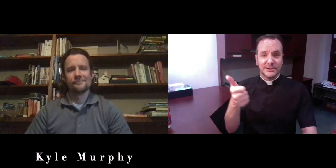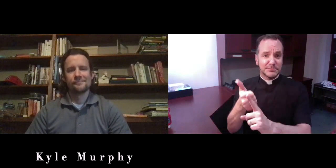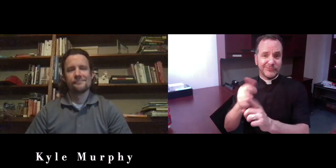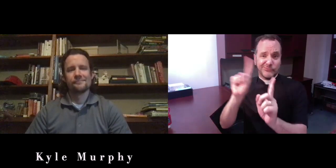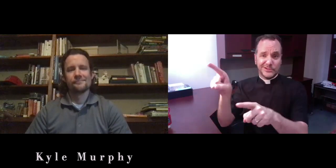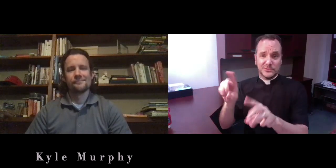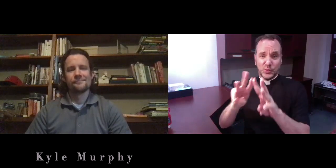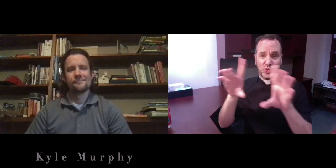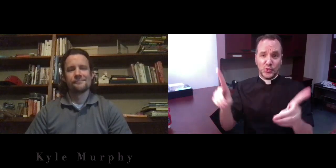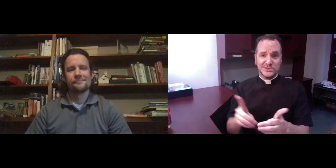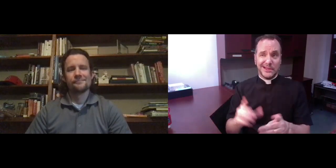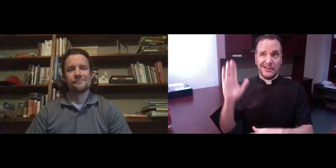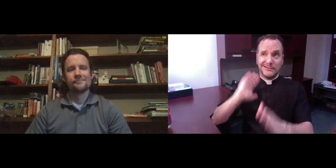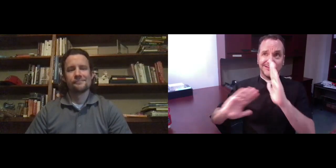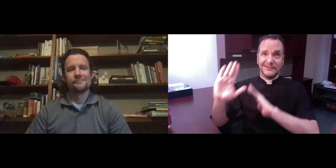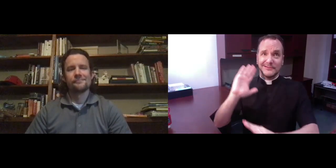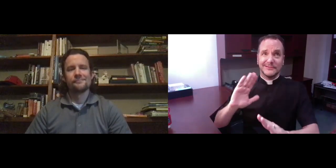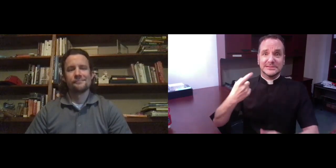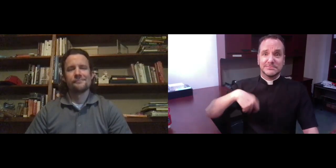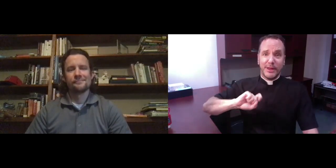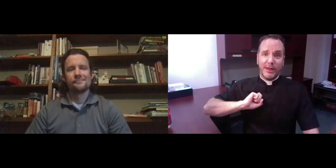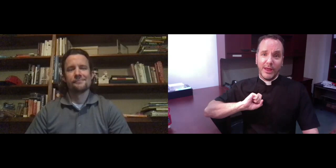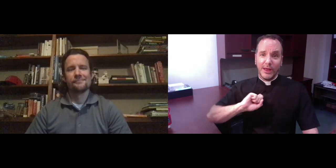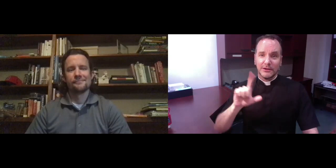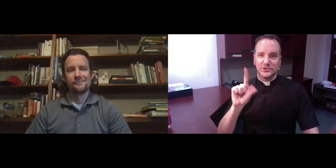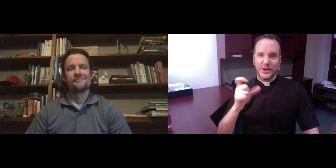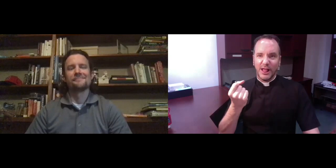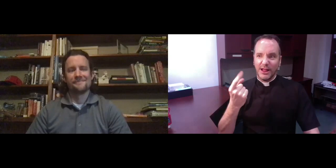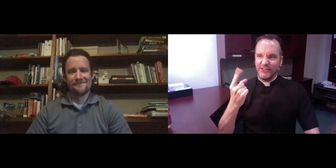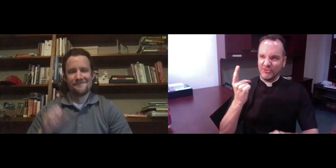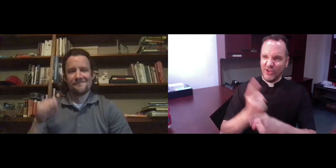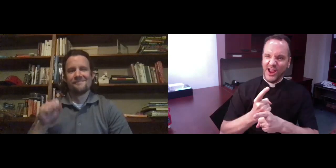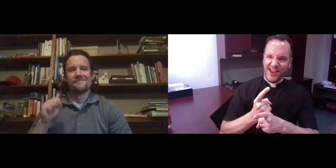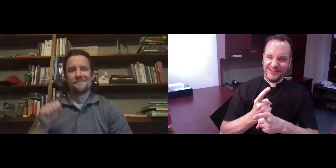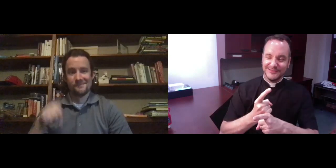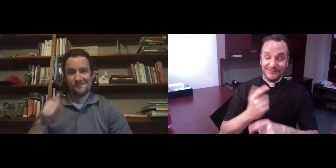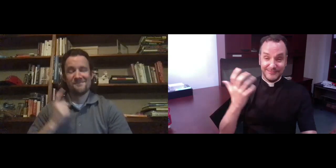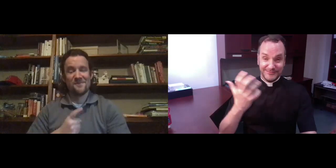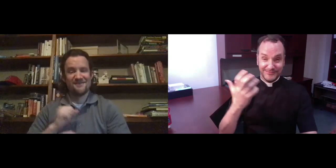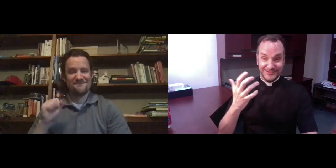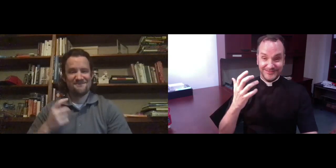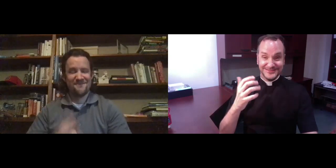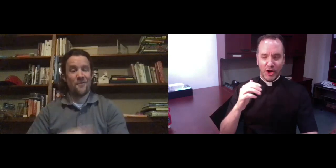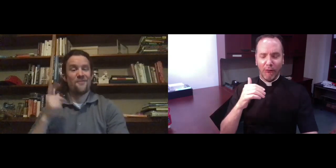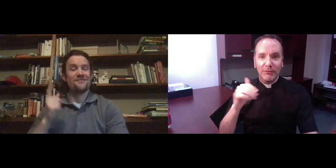Kyle Murphy. He went to World Youth Day in Spain back in 2011, right?